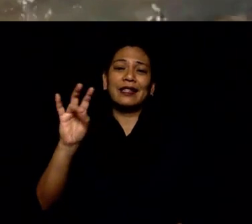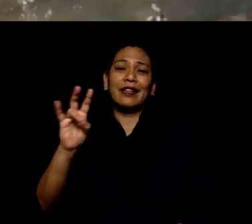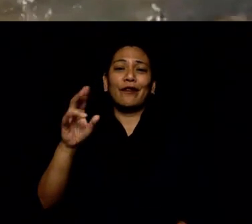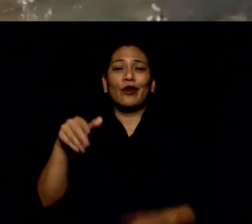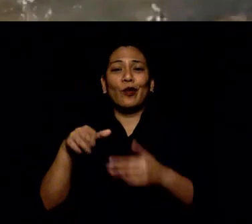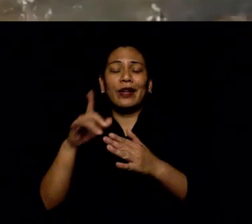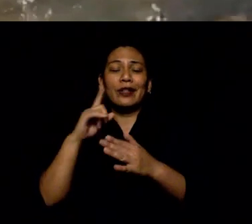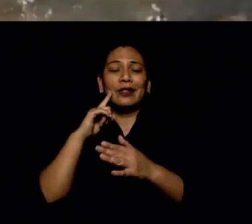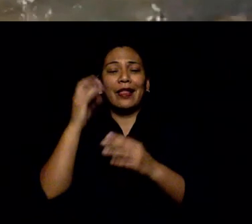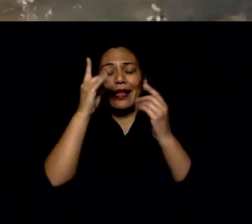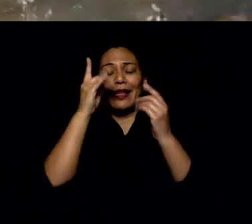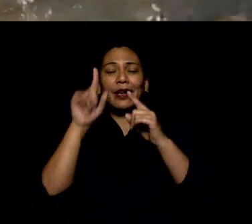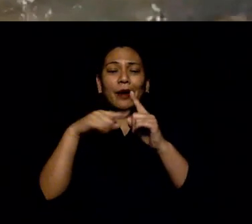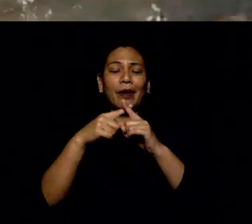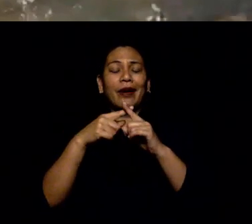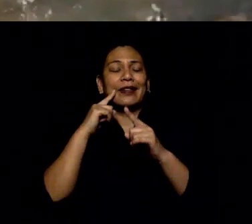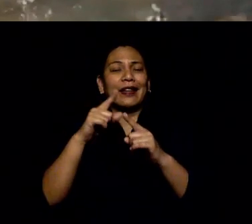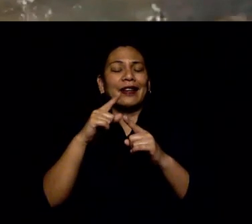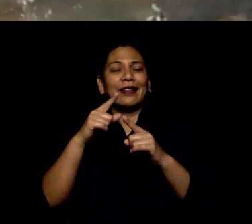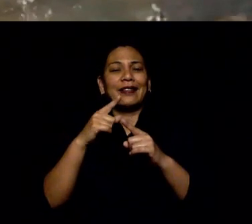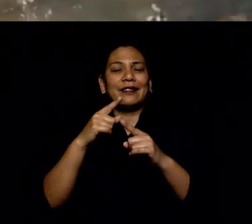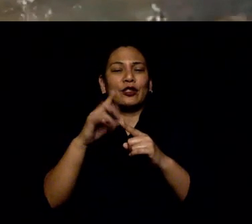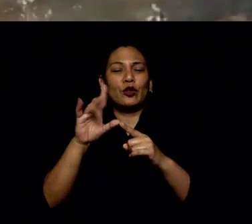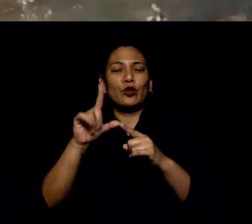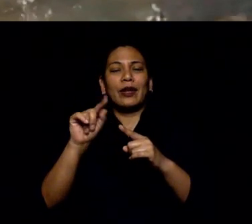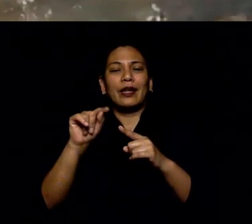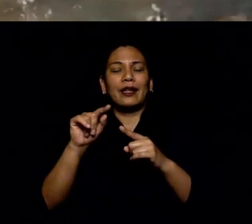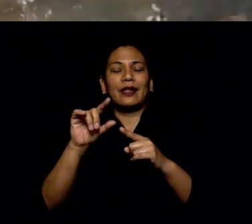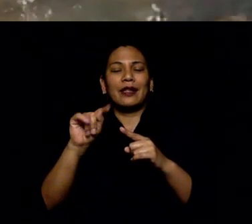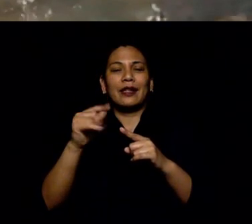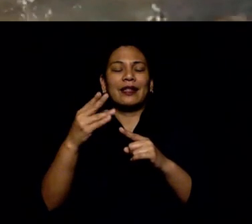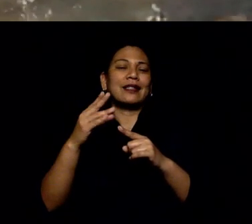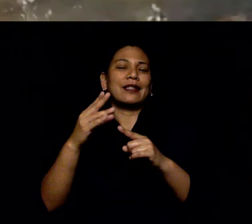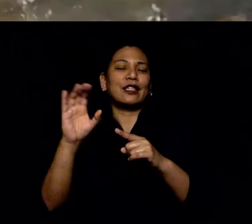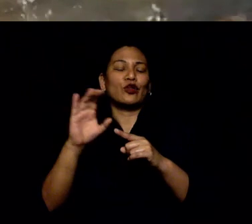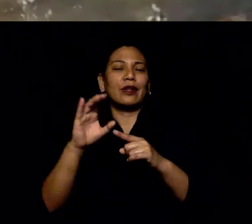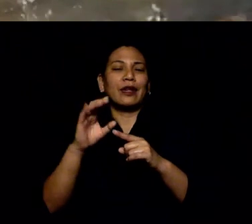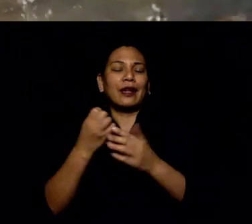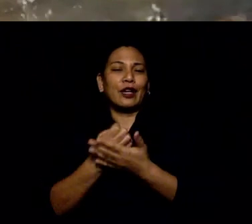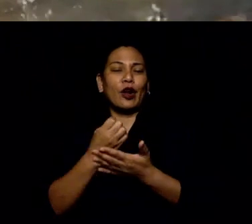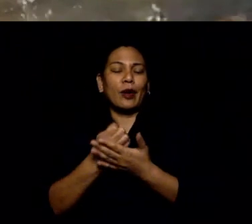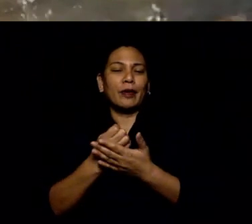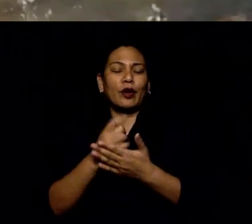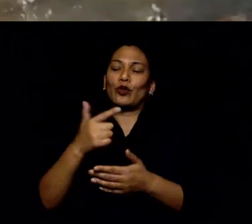And I see someone just mentioned her Ted Talk. She's got a fabulous Ted talk.